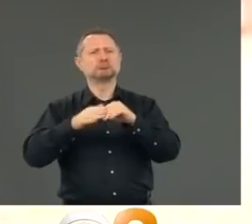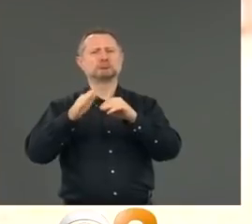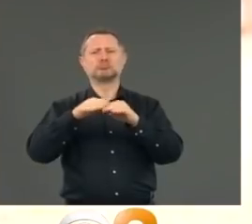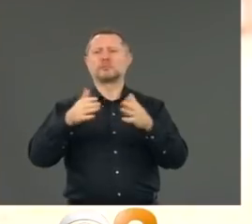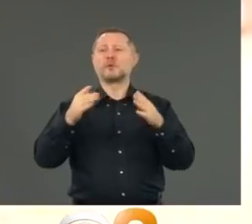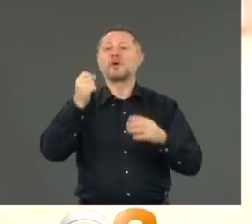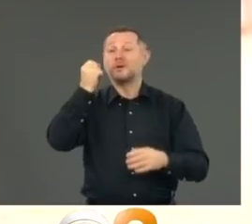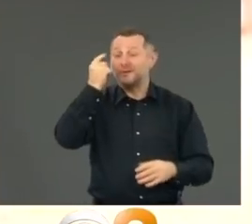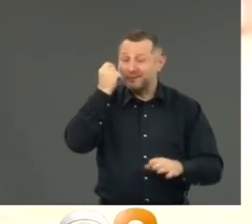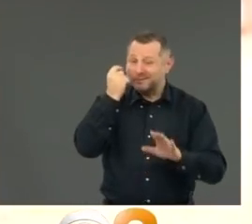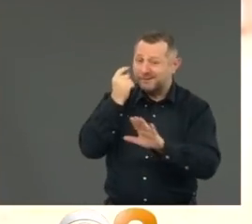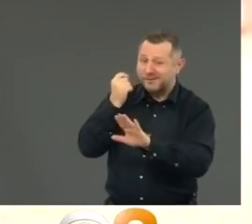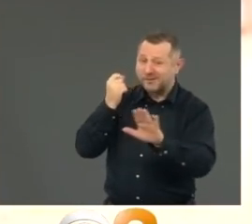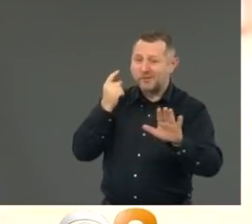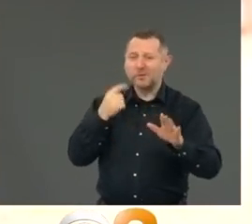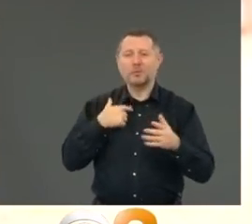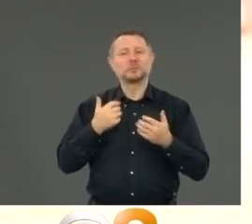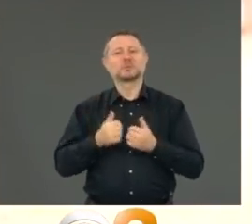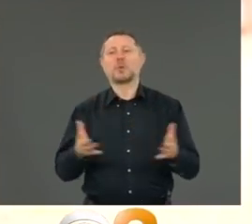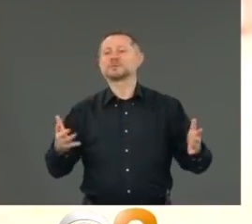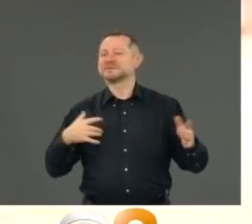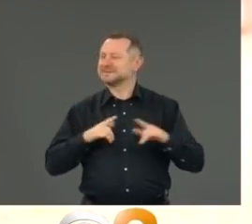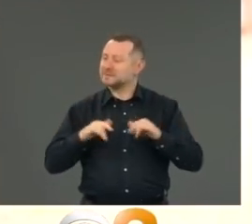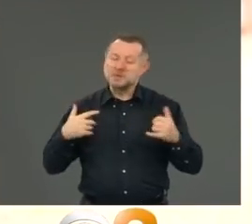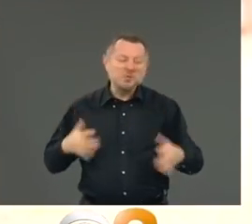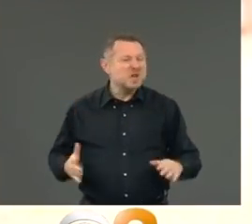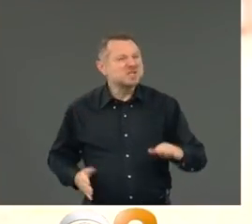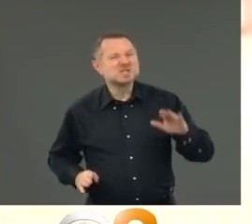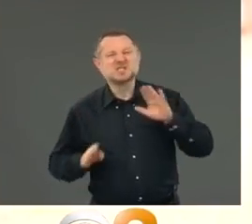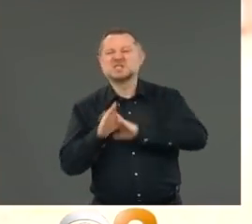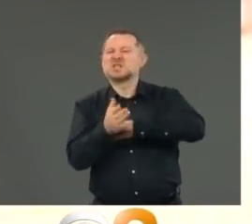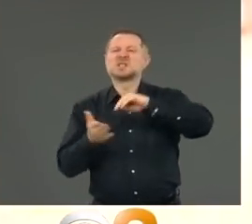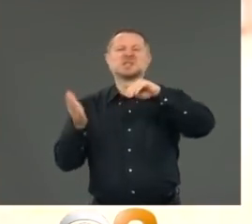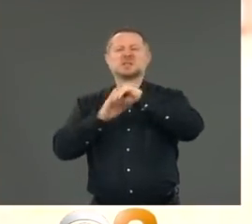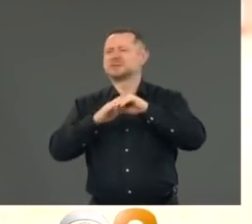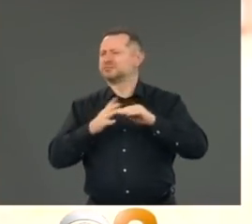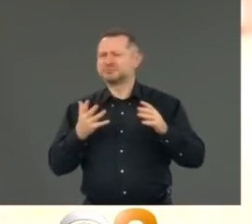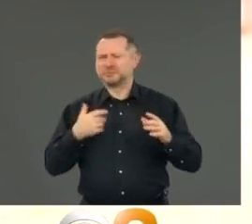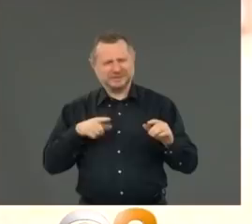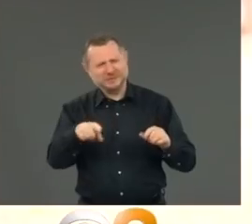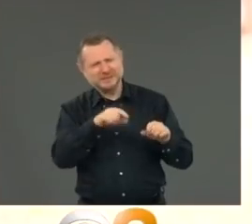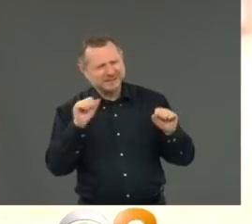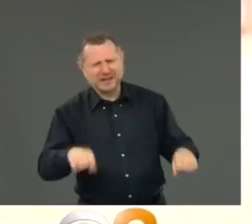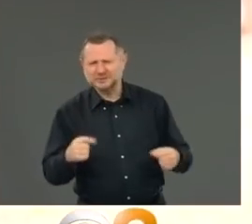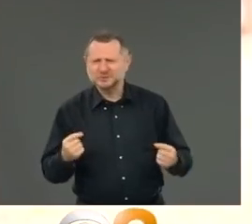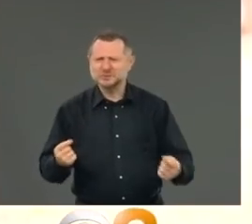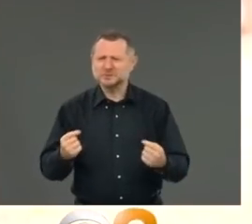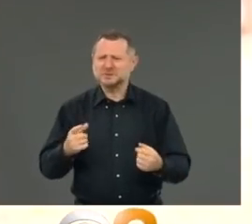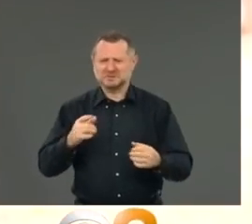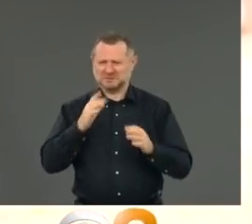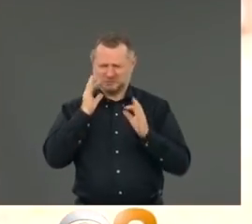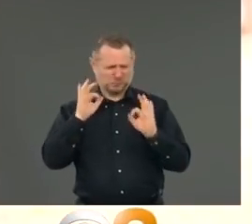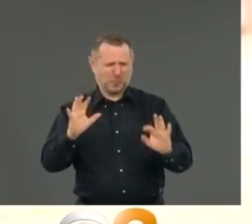IF WE REMAIN SMART, YOU CAN INCREASE ECONOMIC ACTIVITY